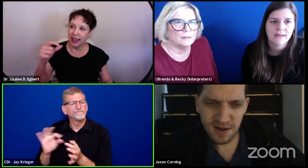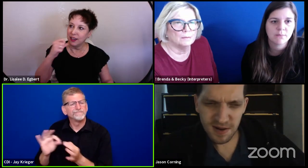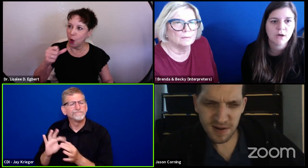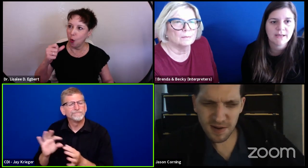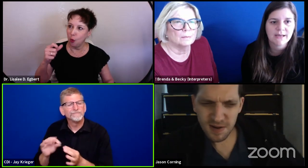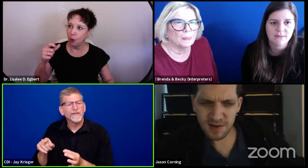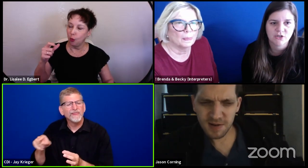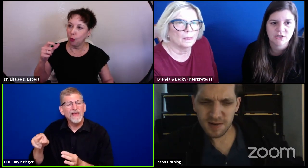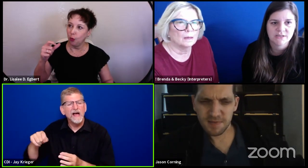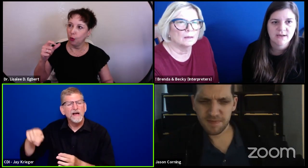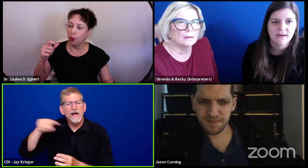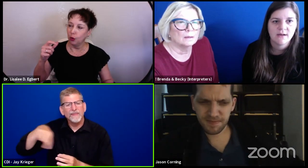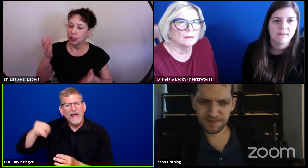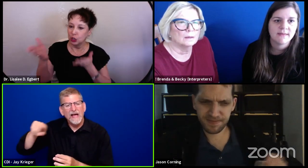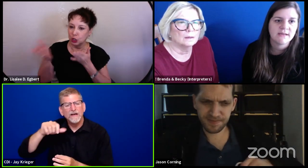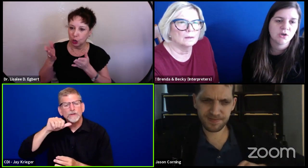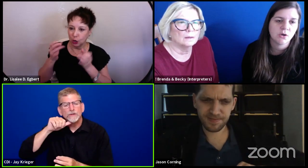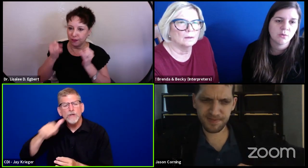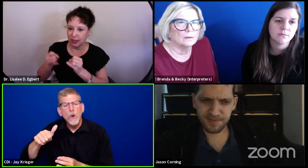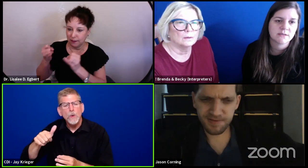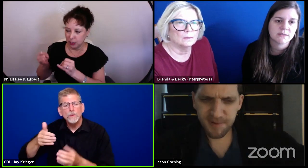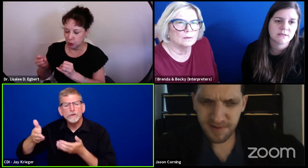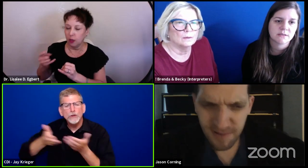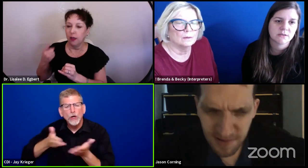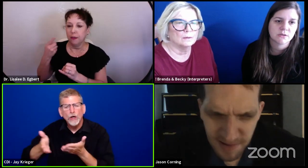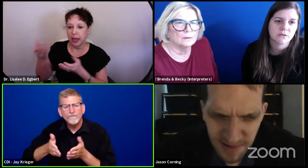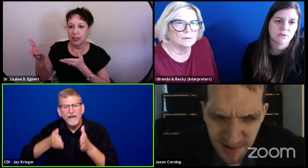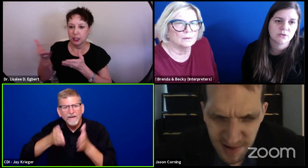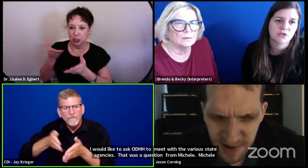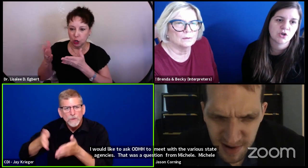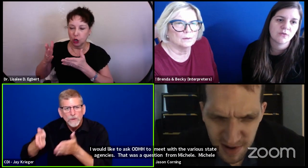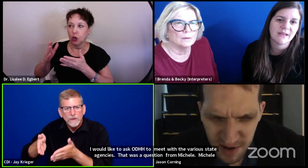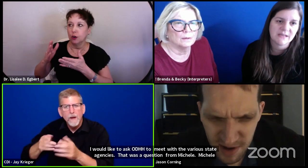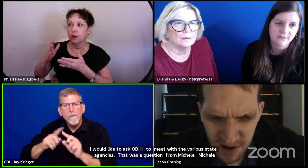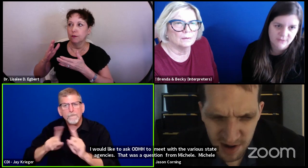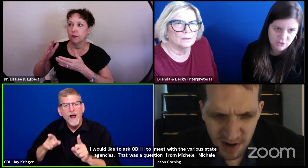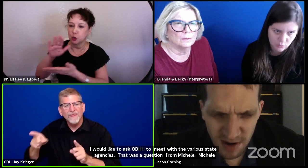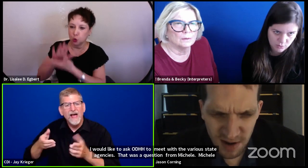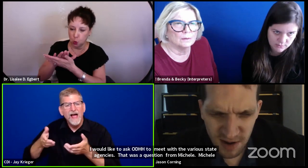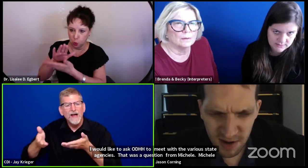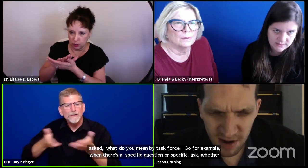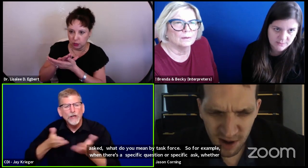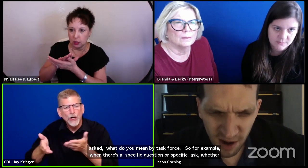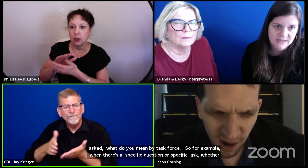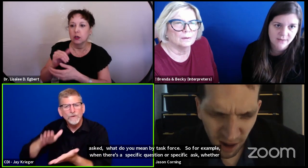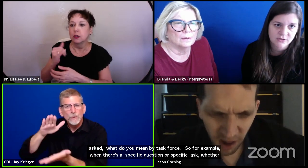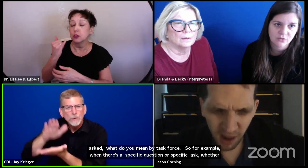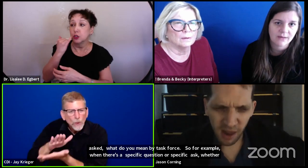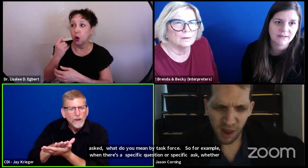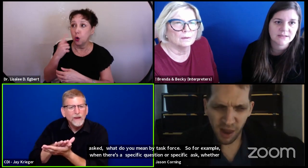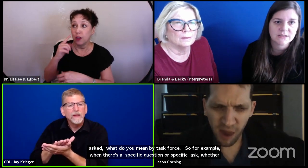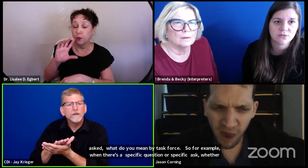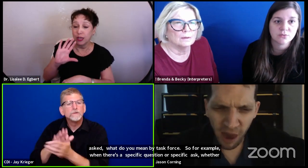like Marny had mentioned, they don't serve individuals themselves directly.